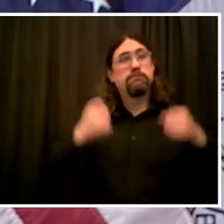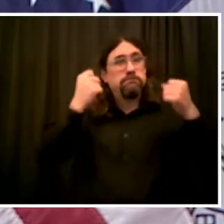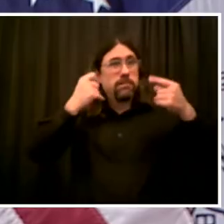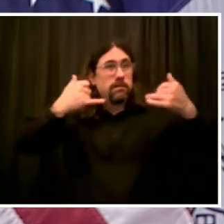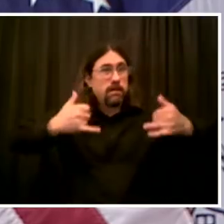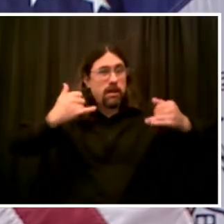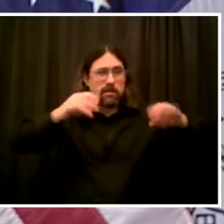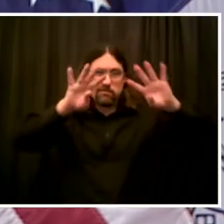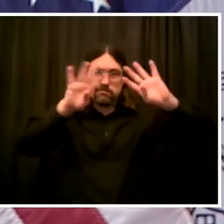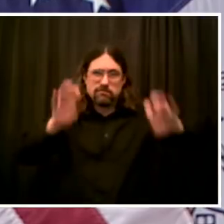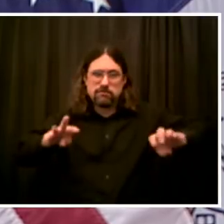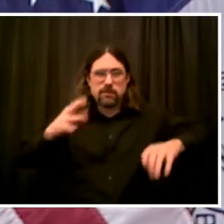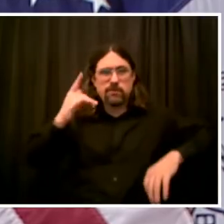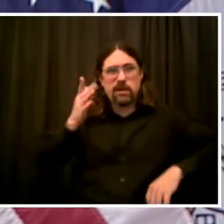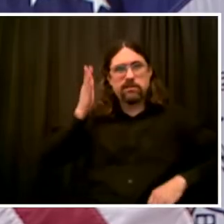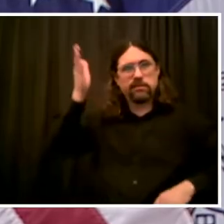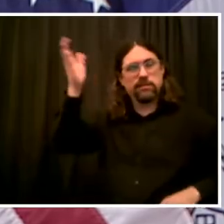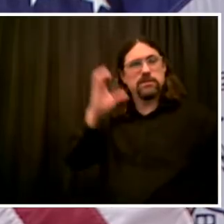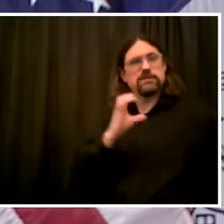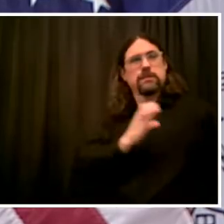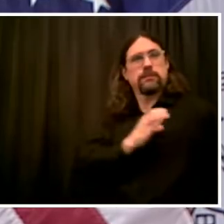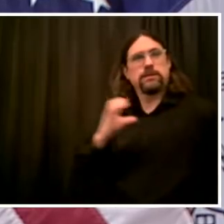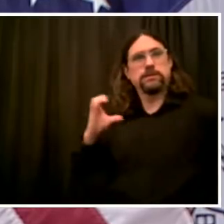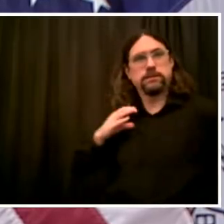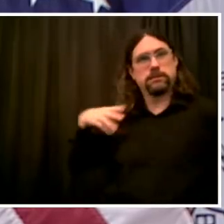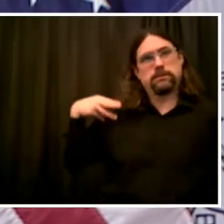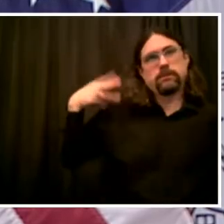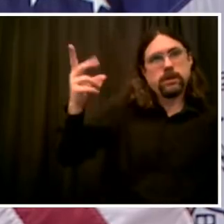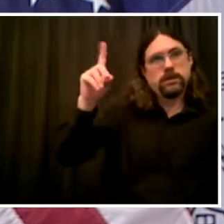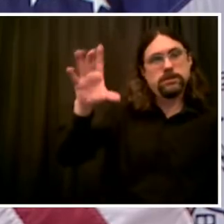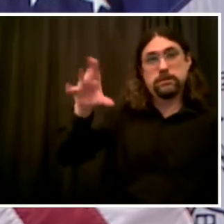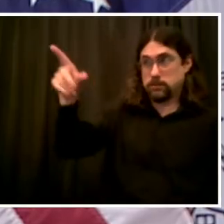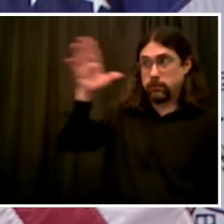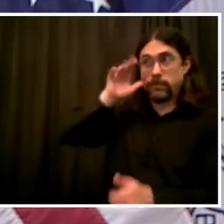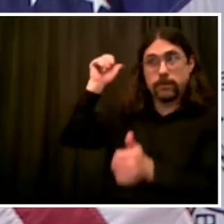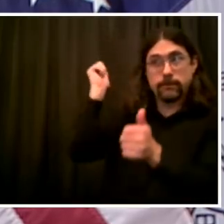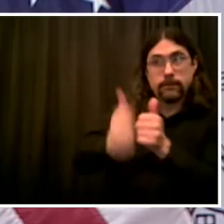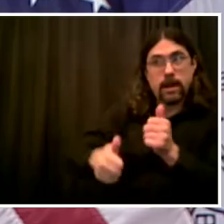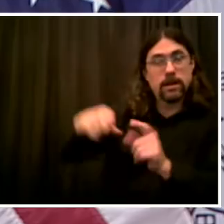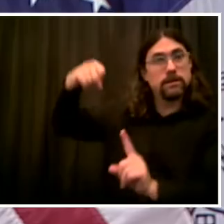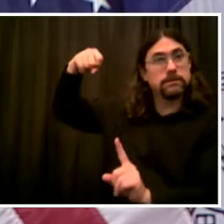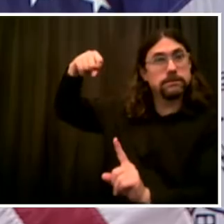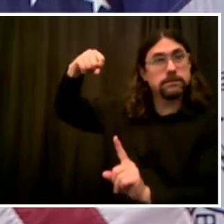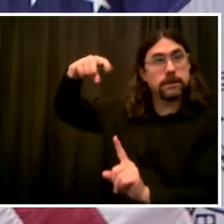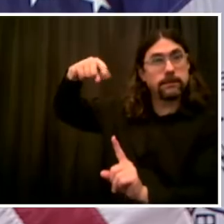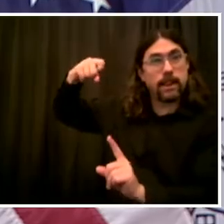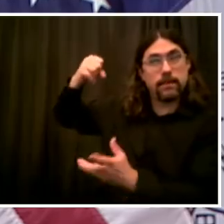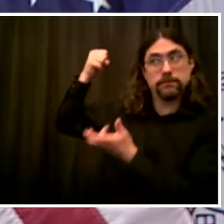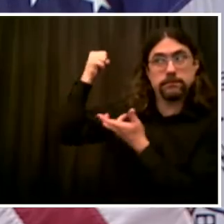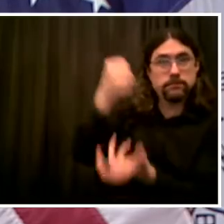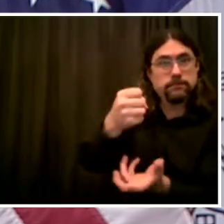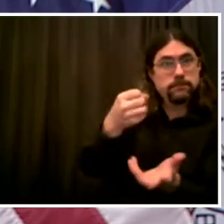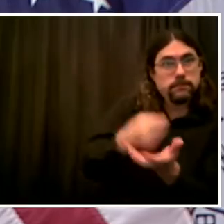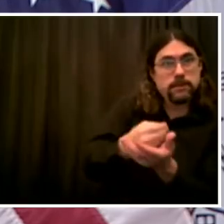THE BIG X FACTOR HERE IS THE TSIMULUS VOTE IN WASHINGTON. WE DON'T KNOW WHEN IT'S GOING